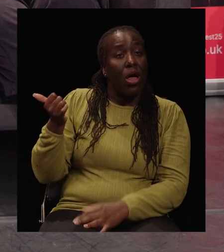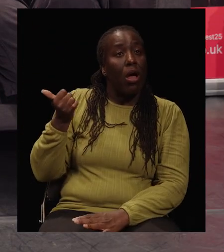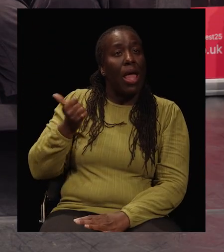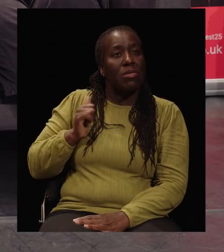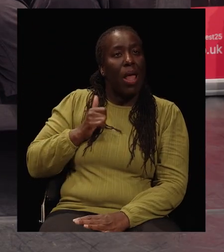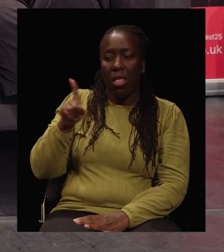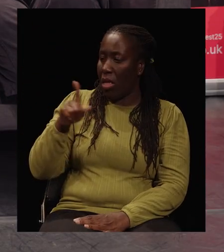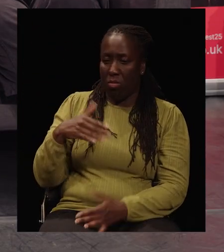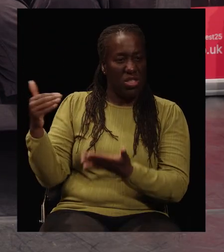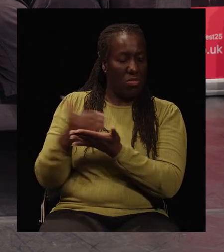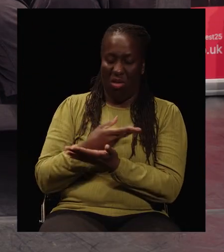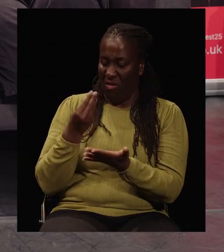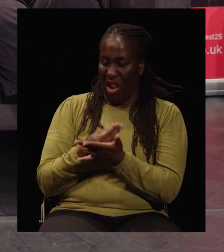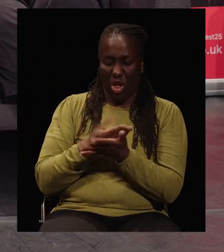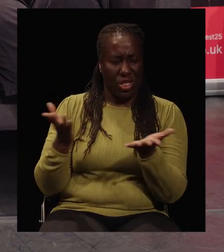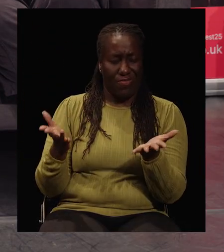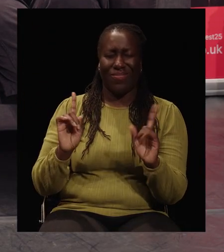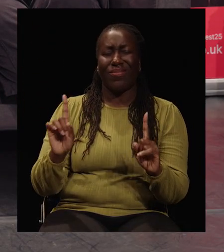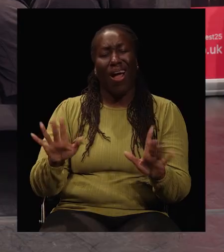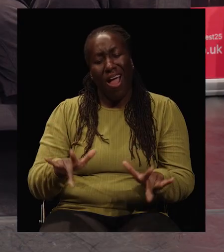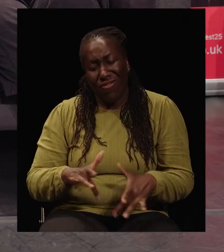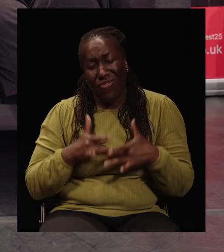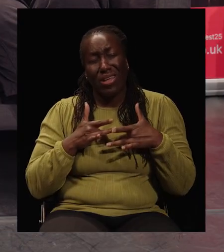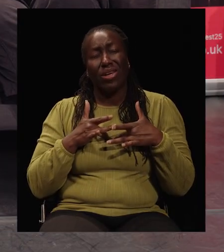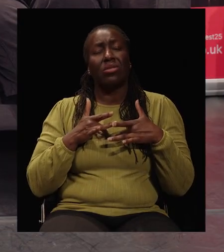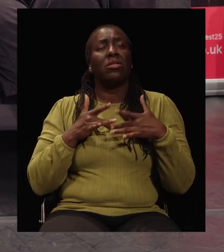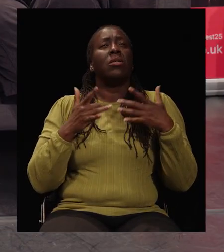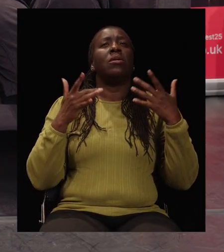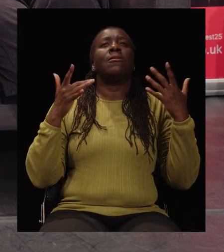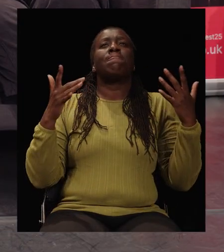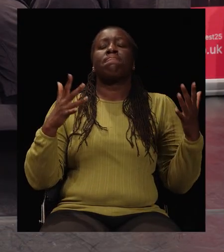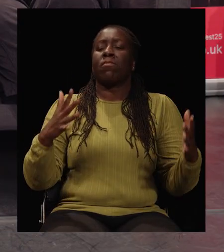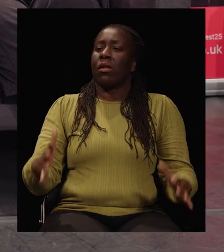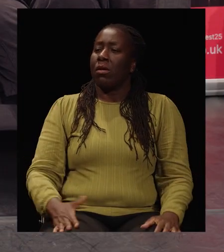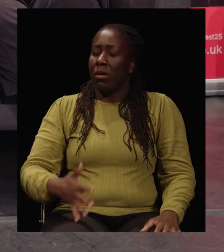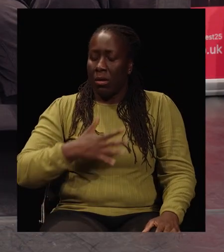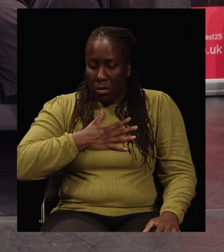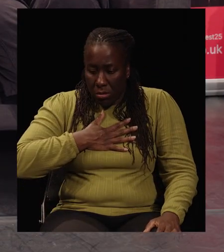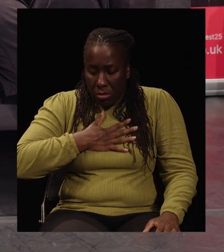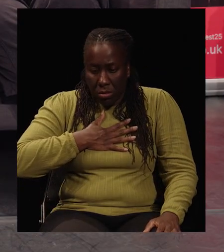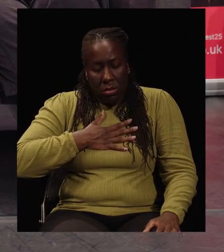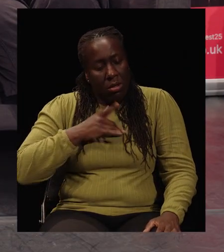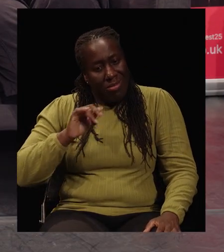or financially secure. And I feel that that's like a real felt sense of the working class condition